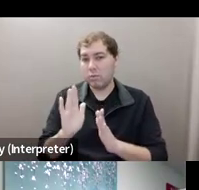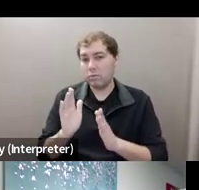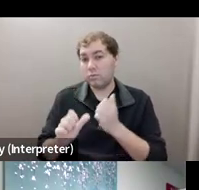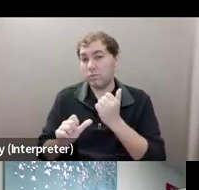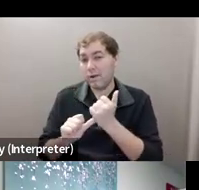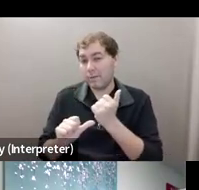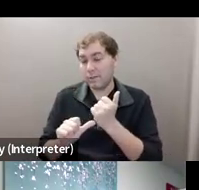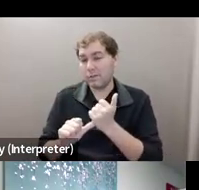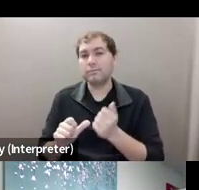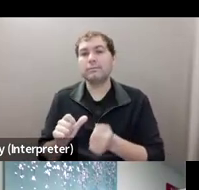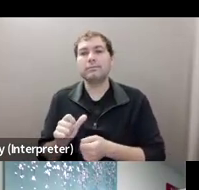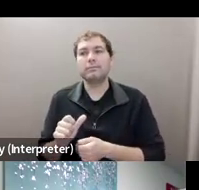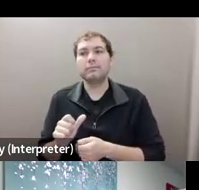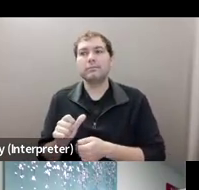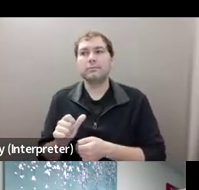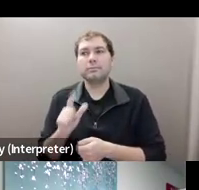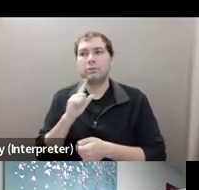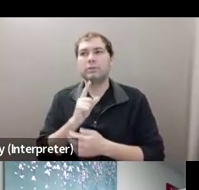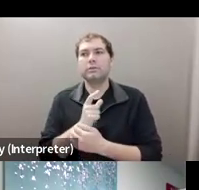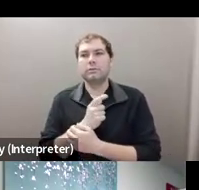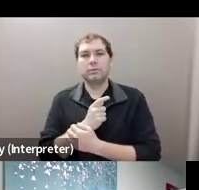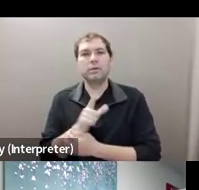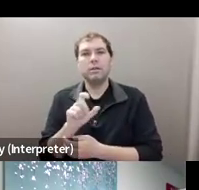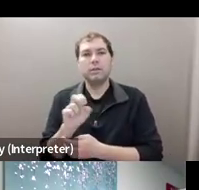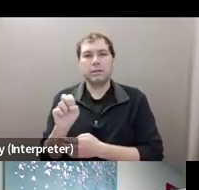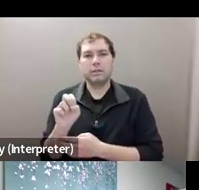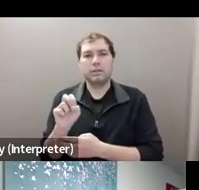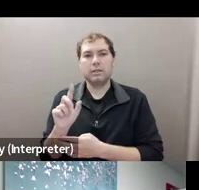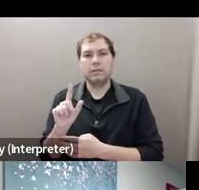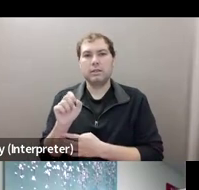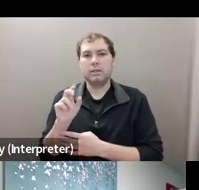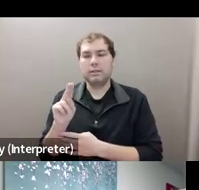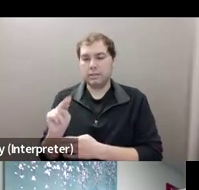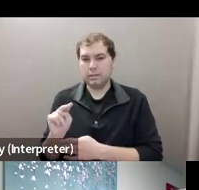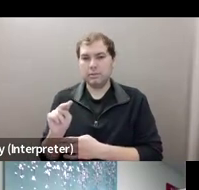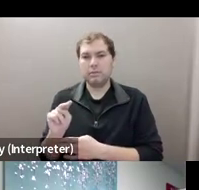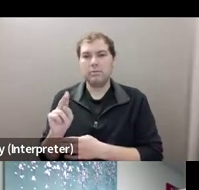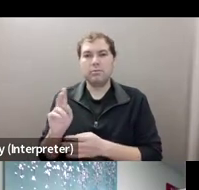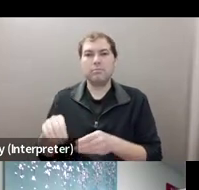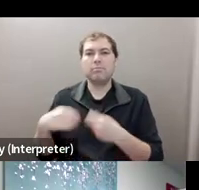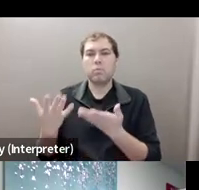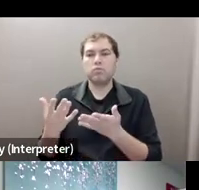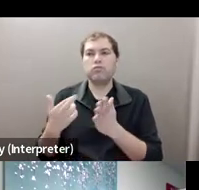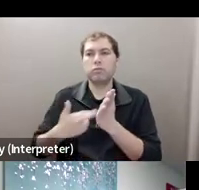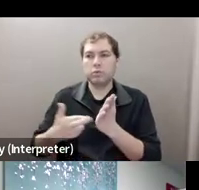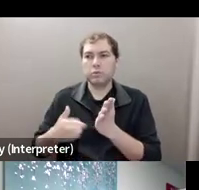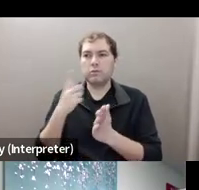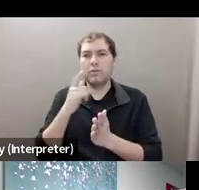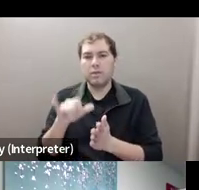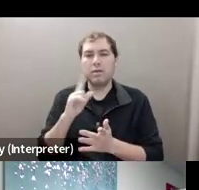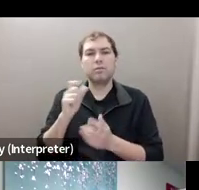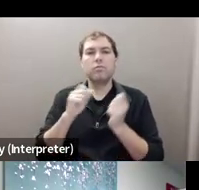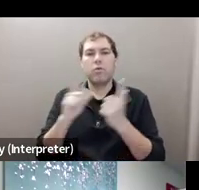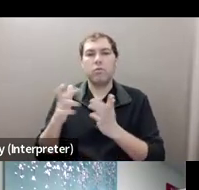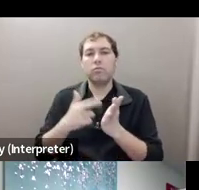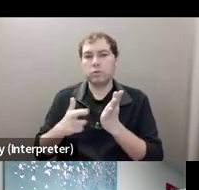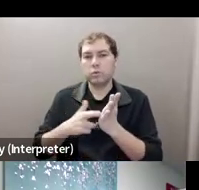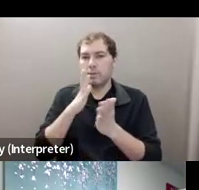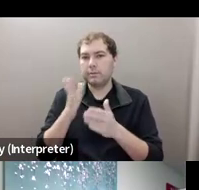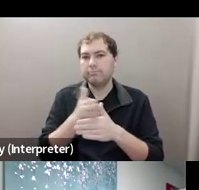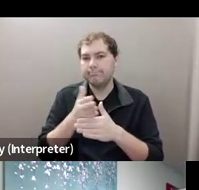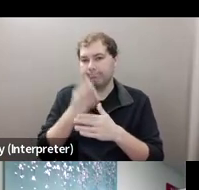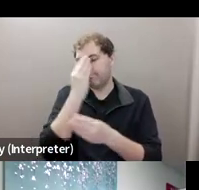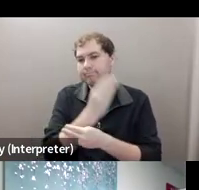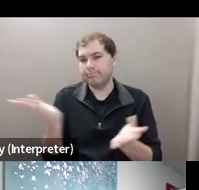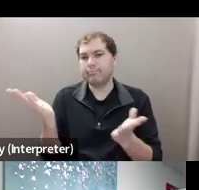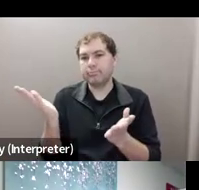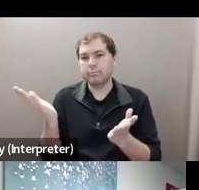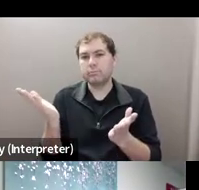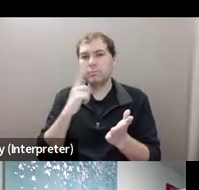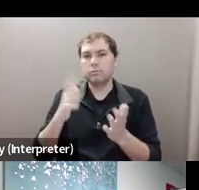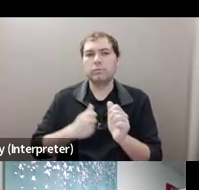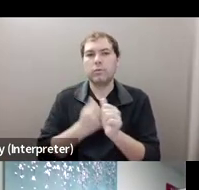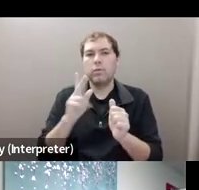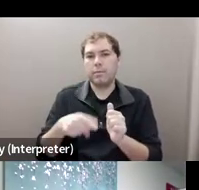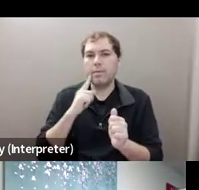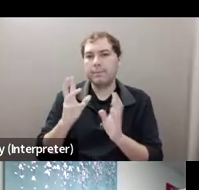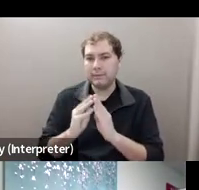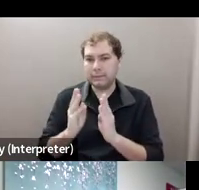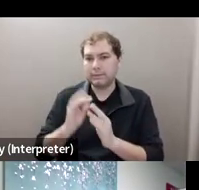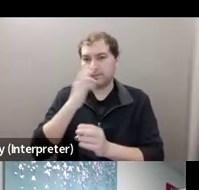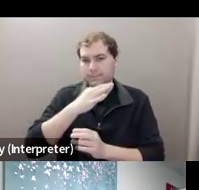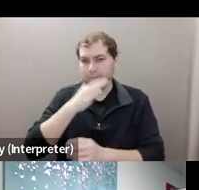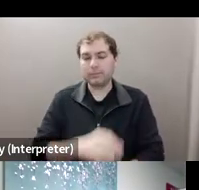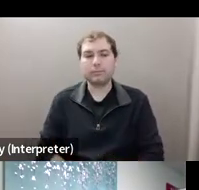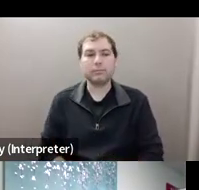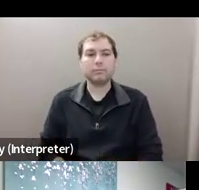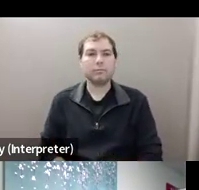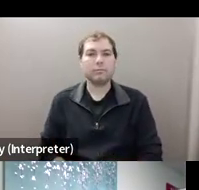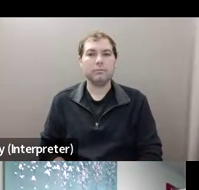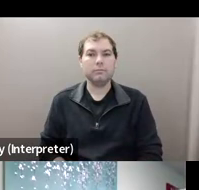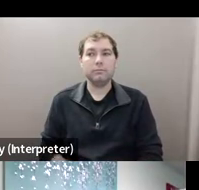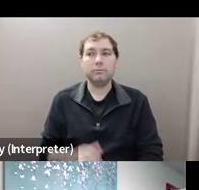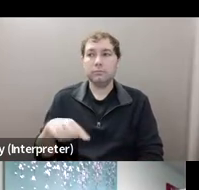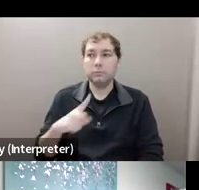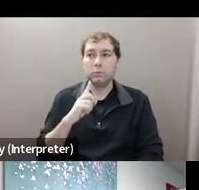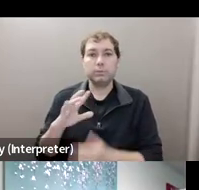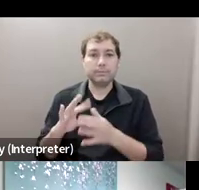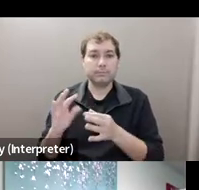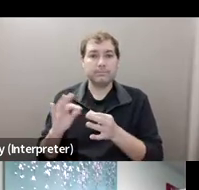Rebecca - APRIL: would any I? And also, I should say Leland posted an a resource related to that and all of the resources will be shared with you following up on the meeting in just a while. But would anyone like to address that concern.